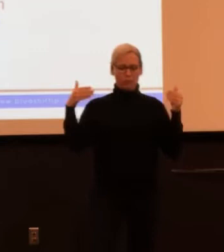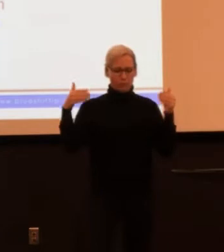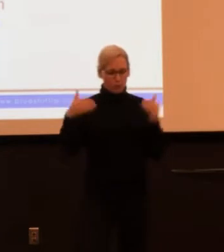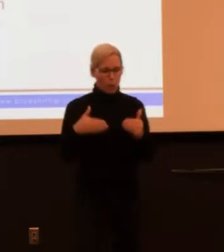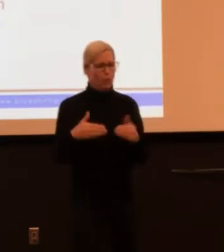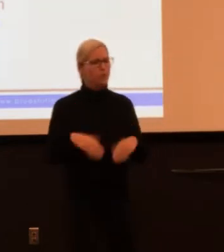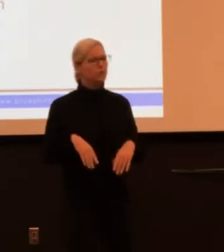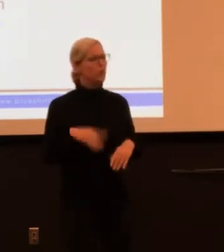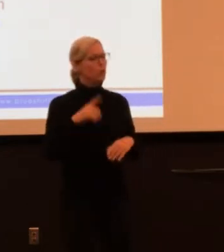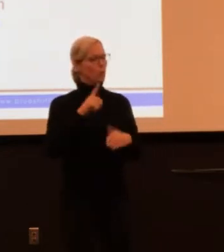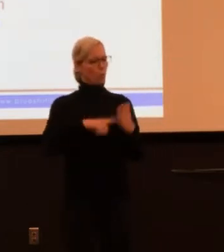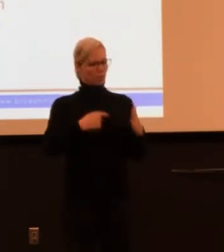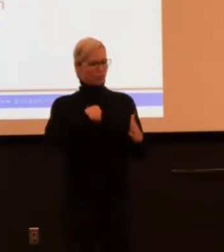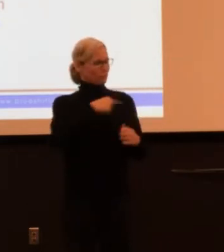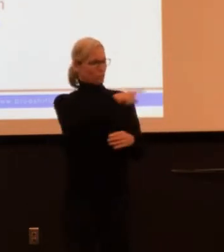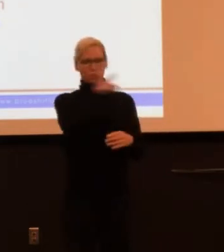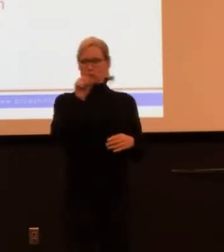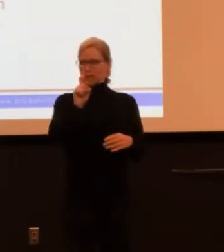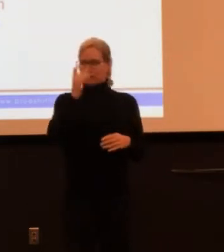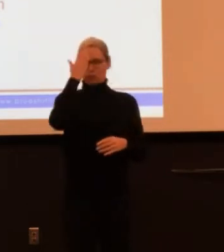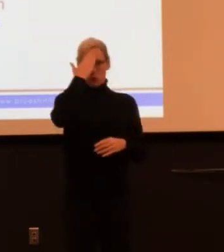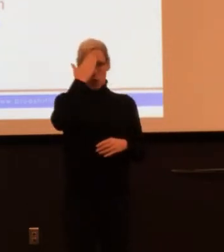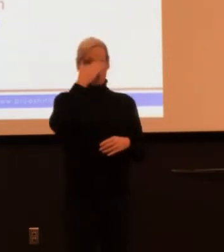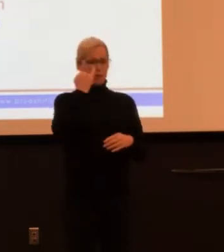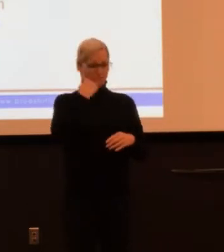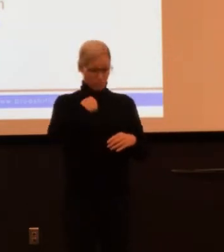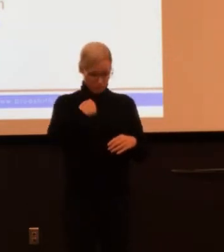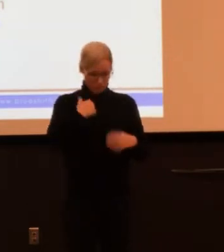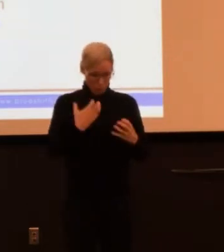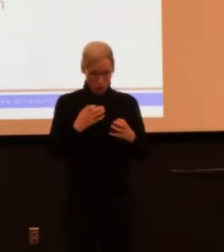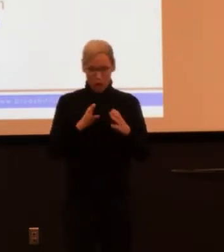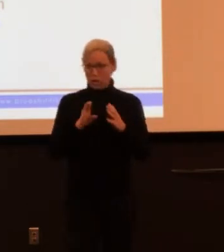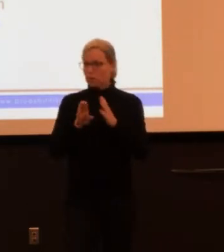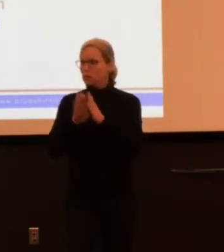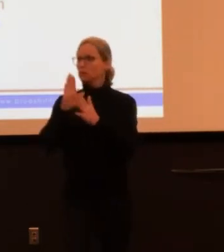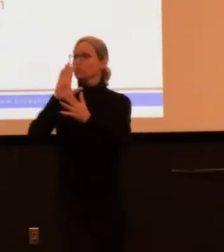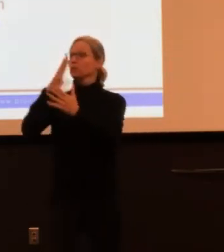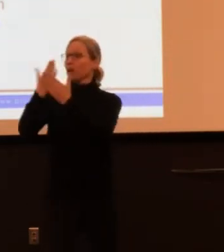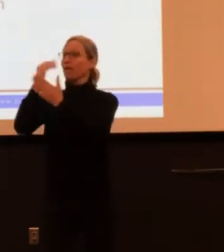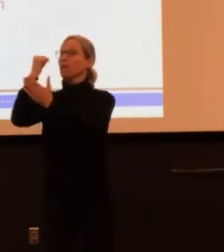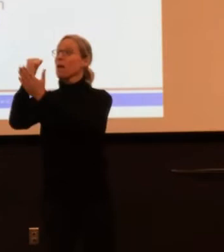what you need to know so that you know what actions you need to take to help make sure that you get